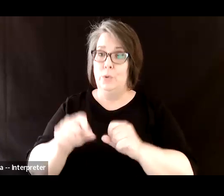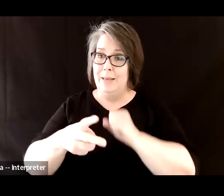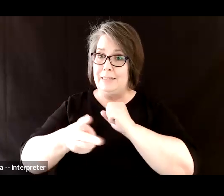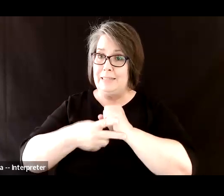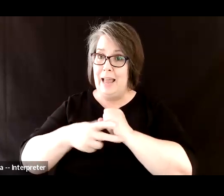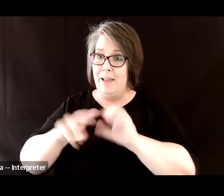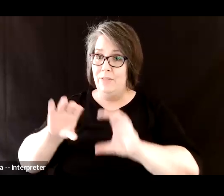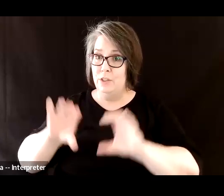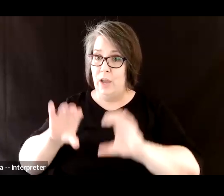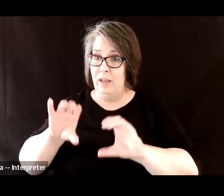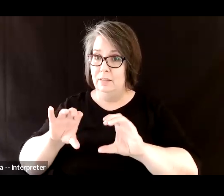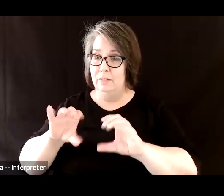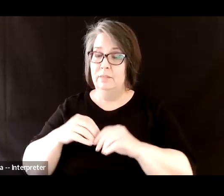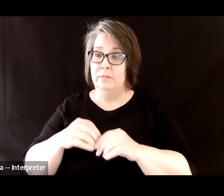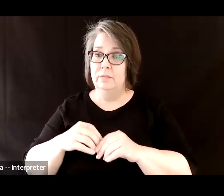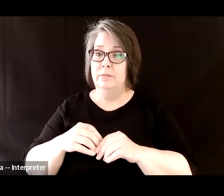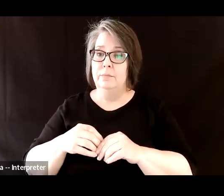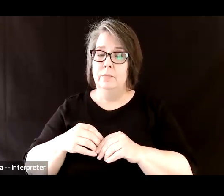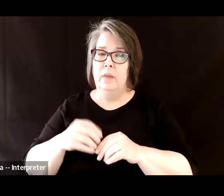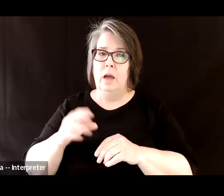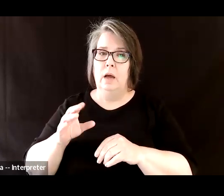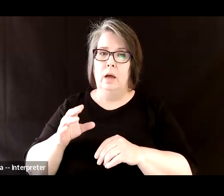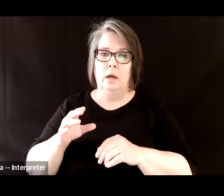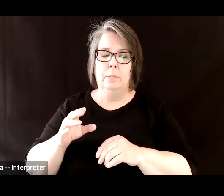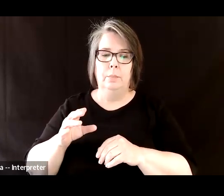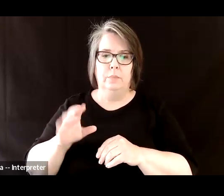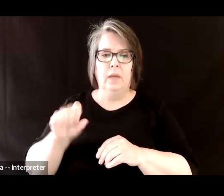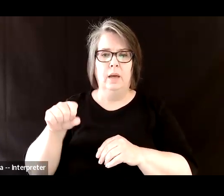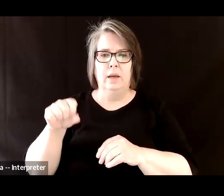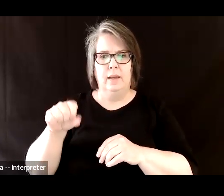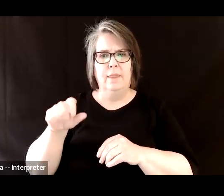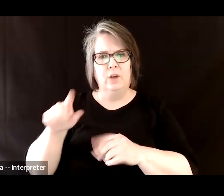Now, let's see.Yeah. There should be an option in